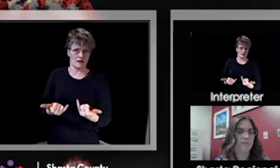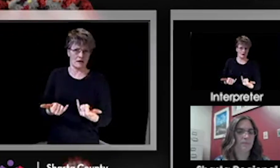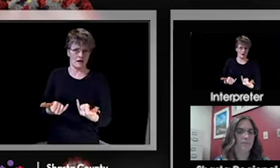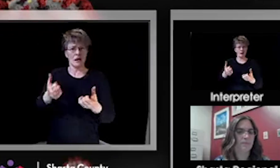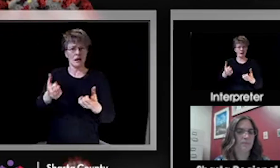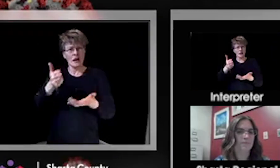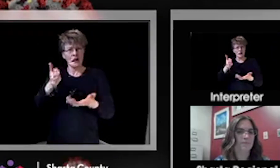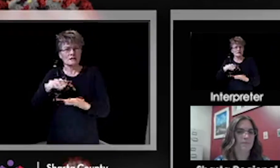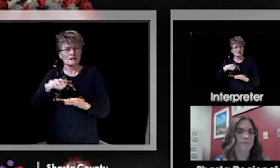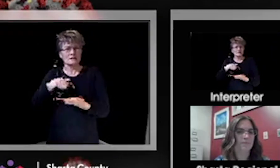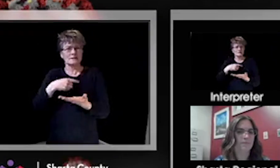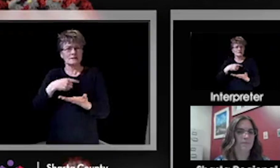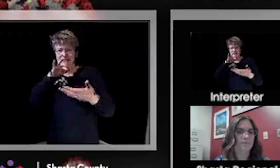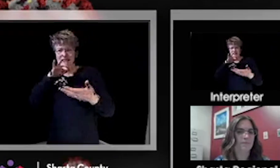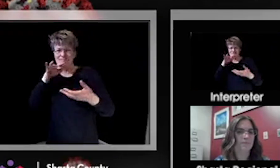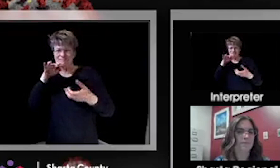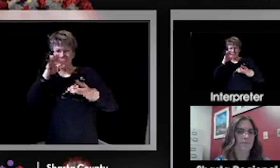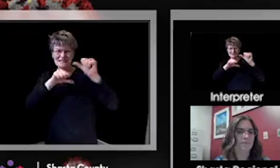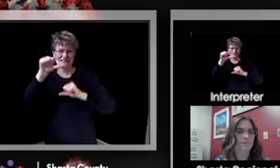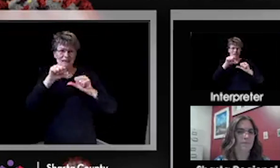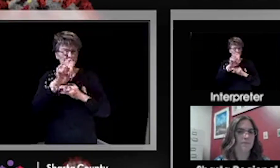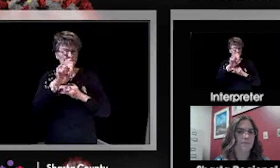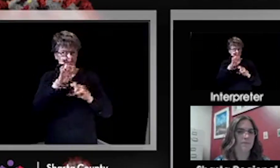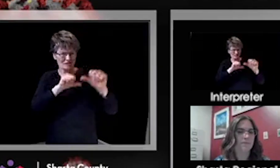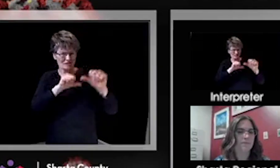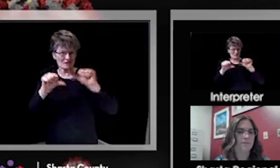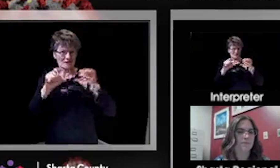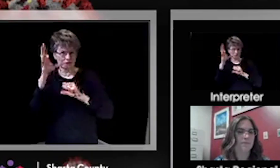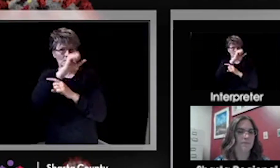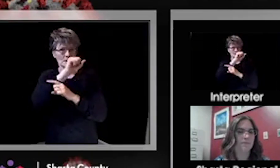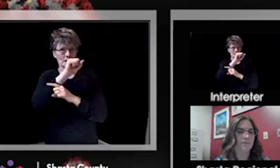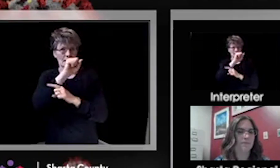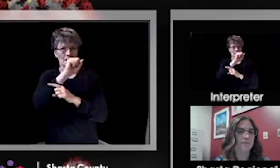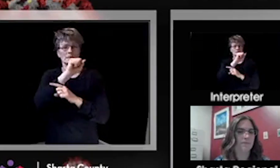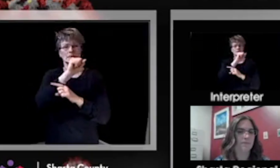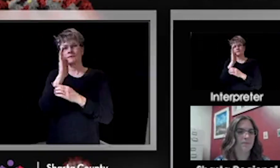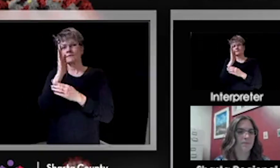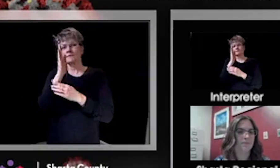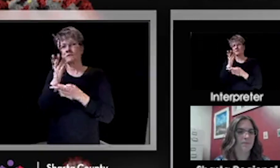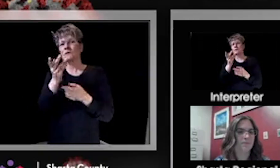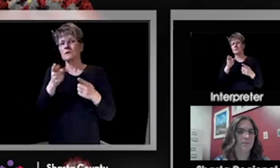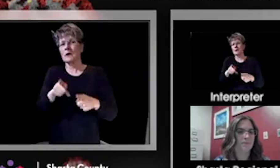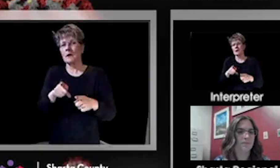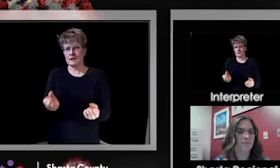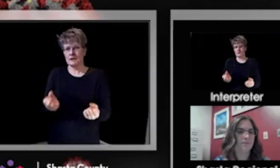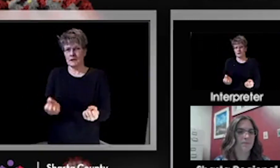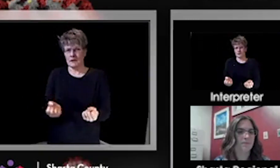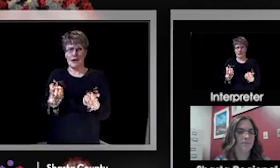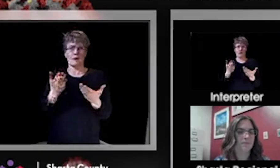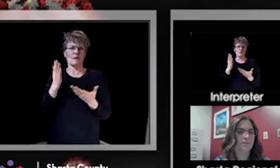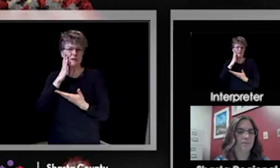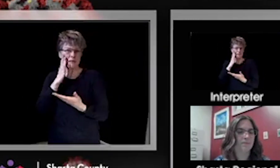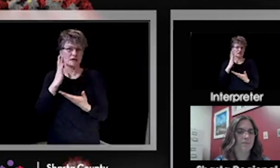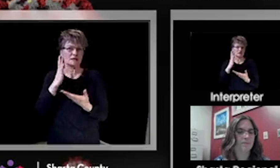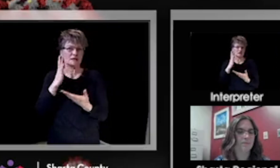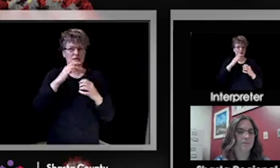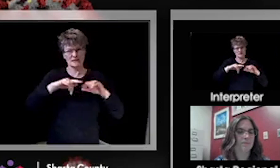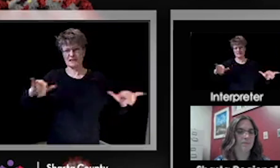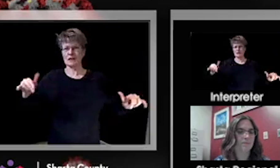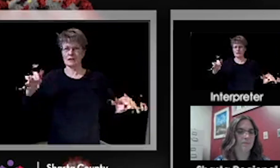what might happen so we can plan appropriately. The model that we talked about on Wednesday